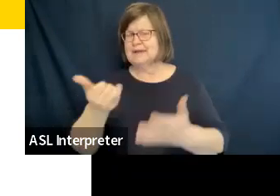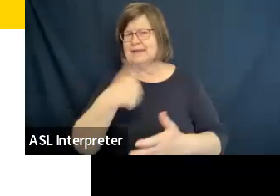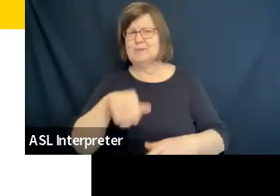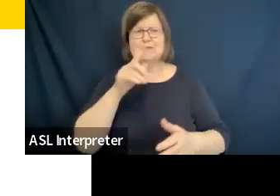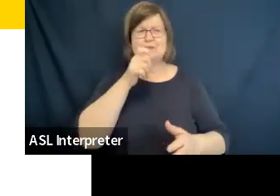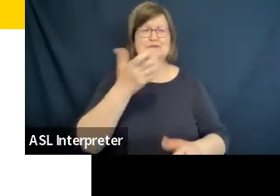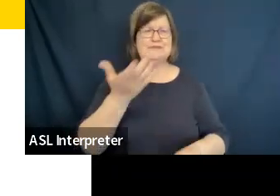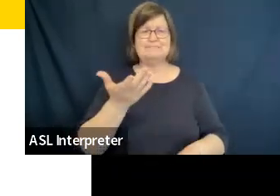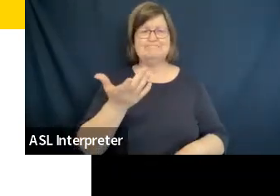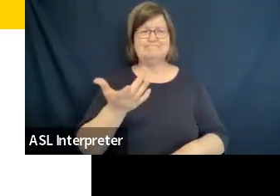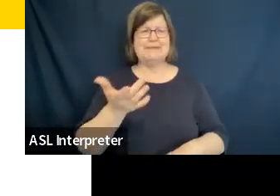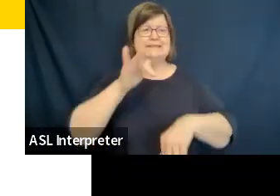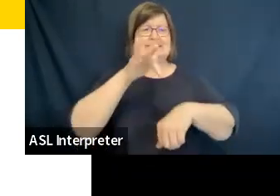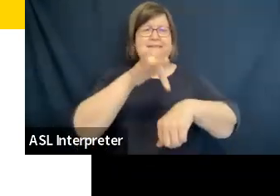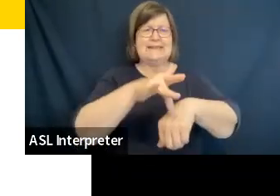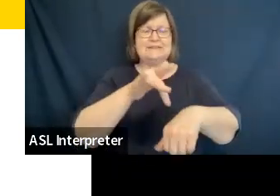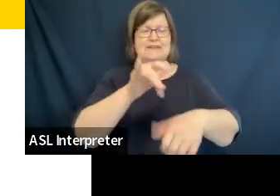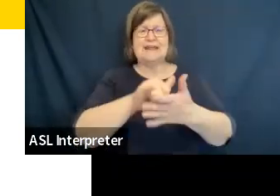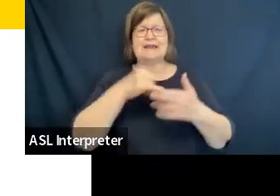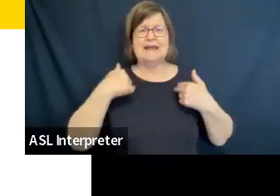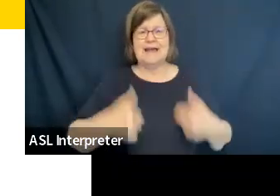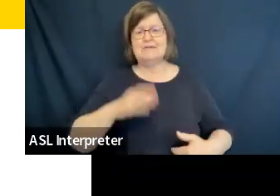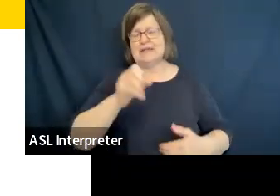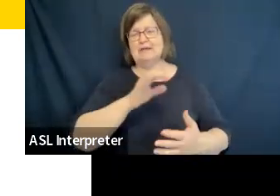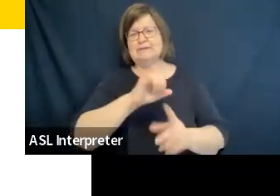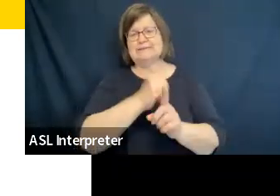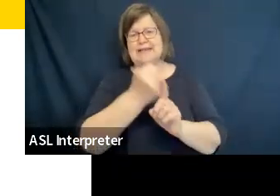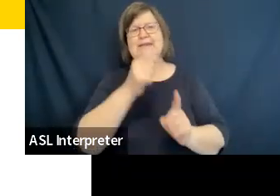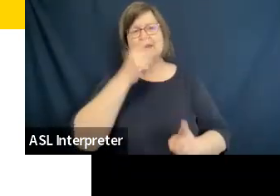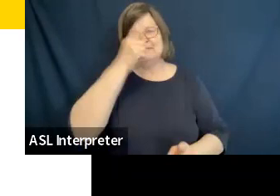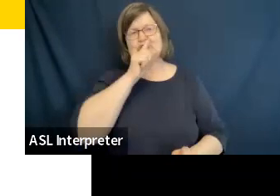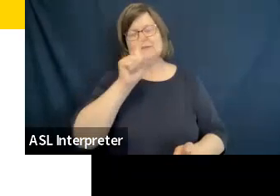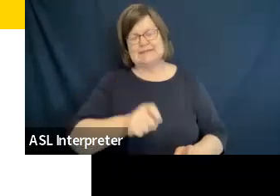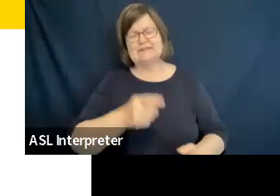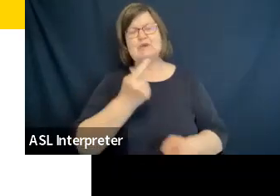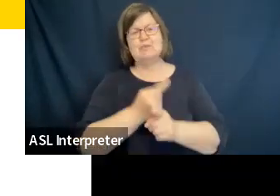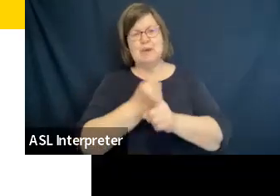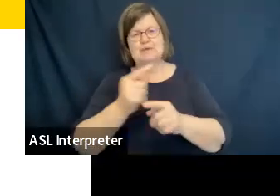the healthcare setting definitely needs proper training and education about how to best meet